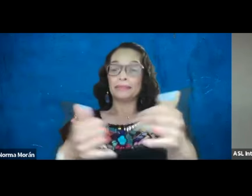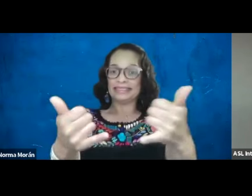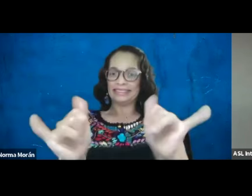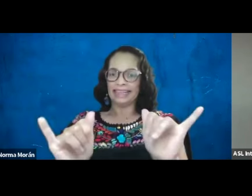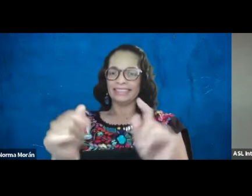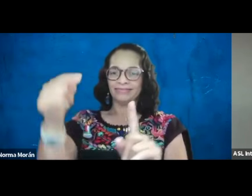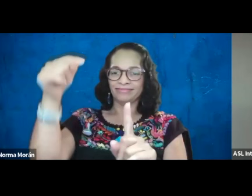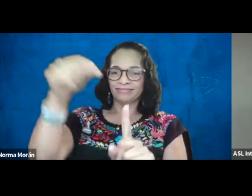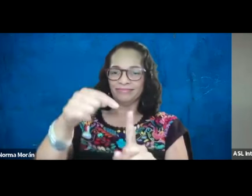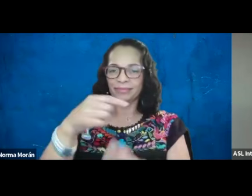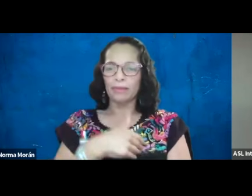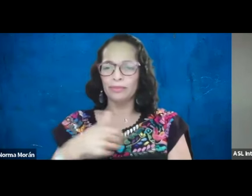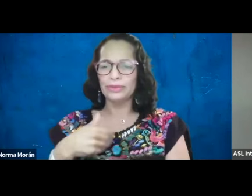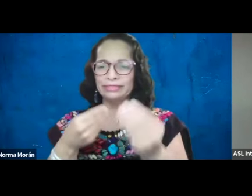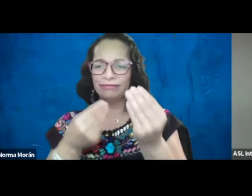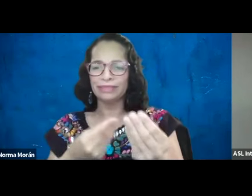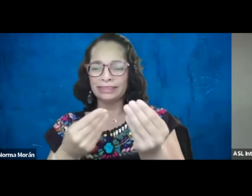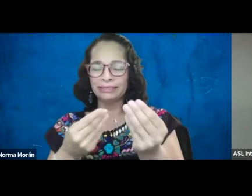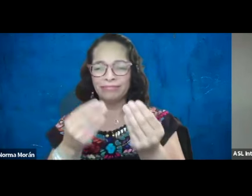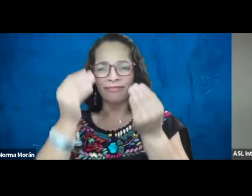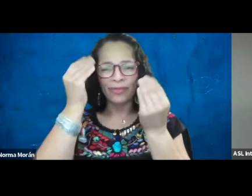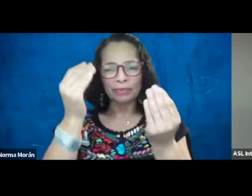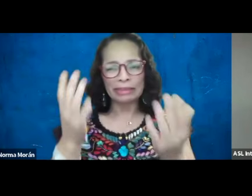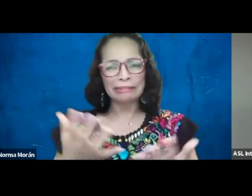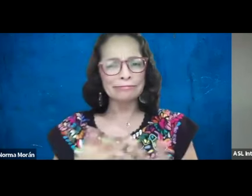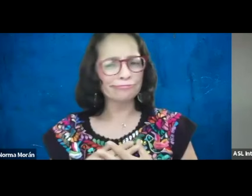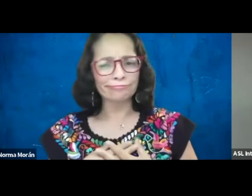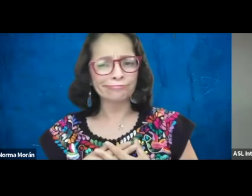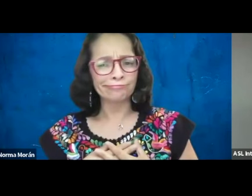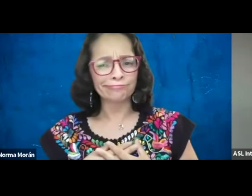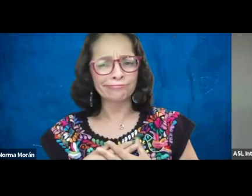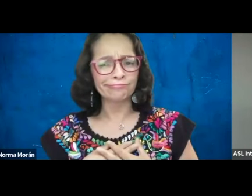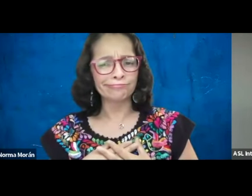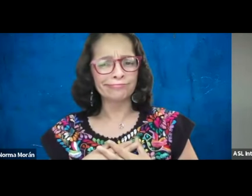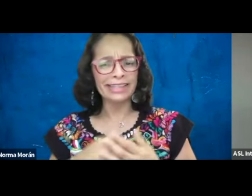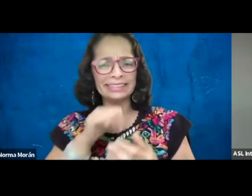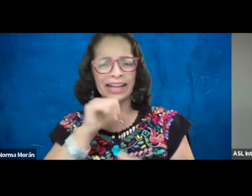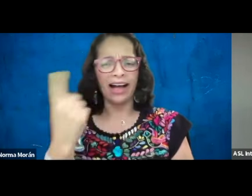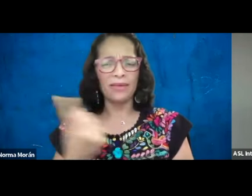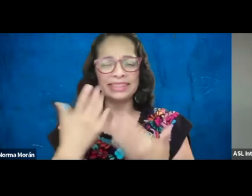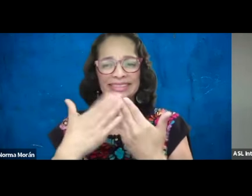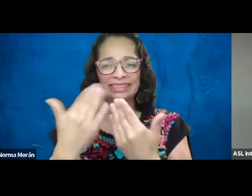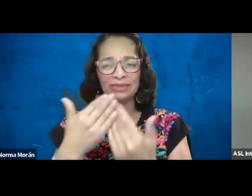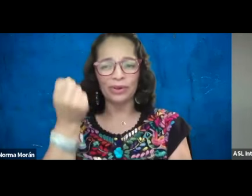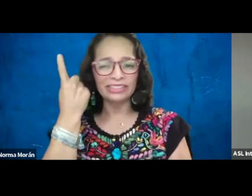conversation because it was all done in sign language so that breastfeeding information that I